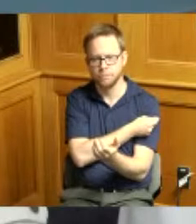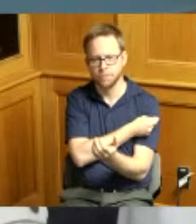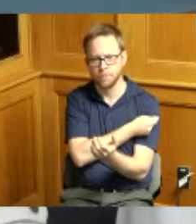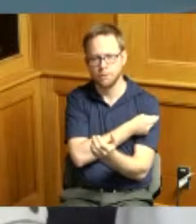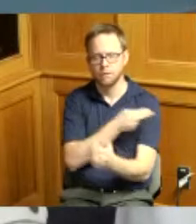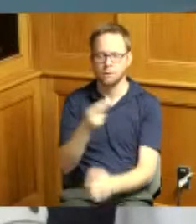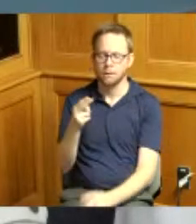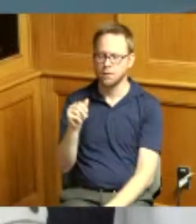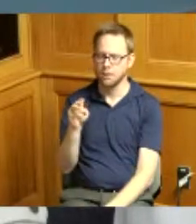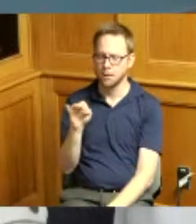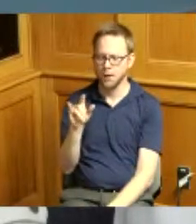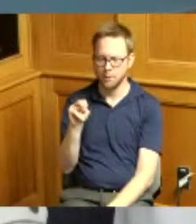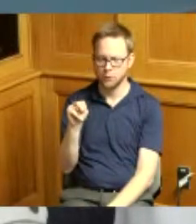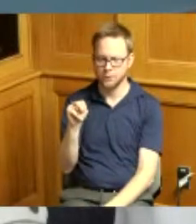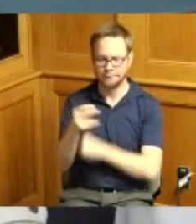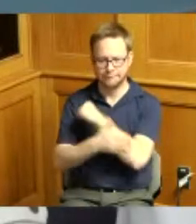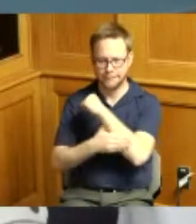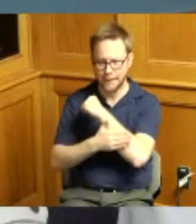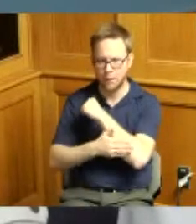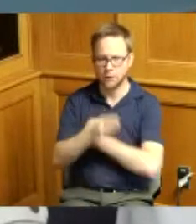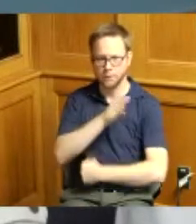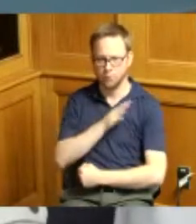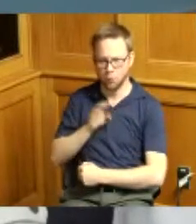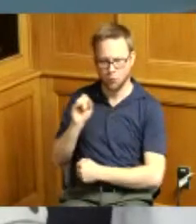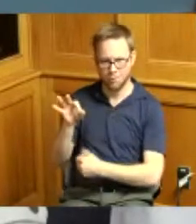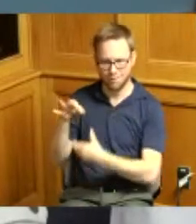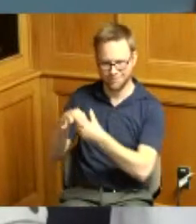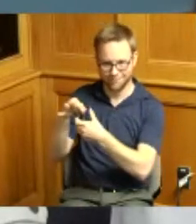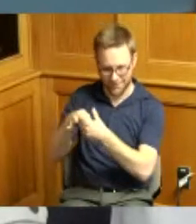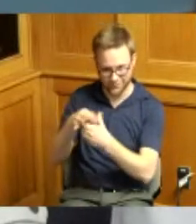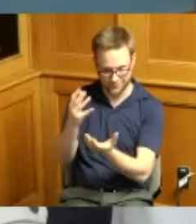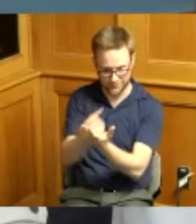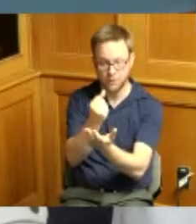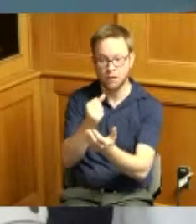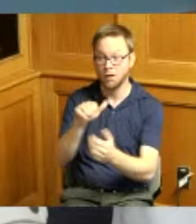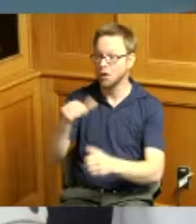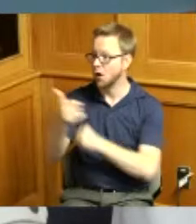board of Elections I don't know if there's others that's doing that but I think we were